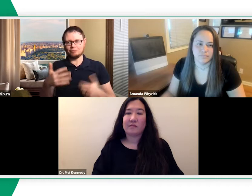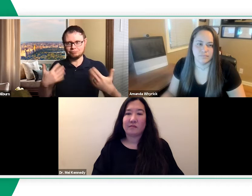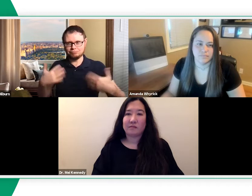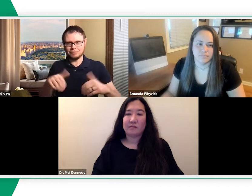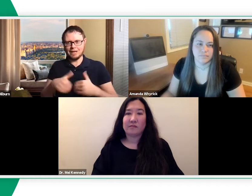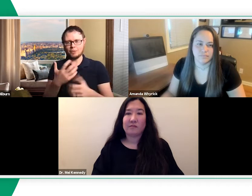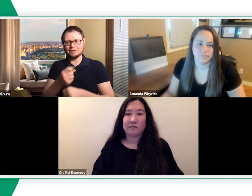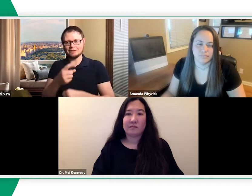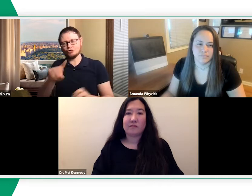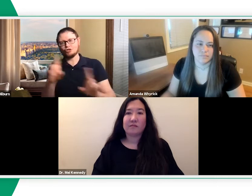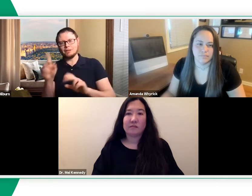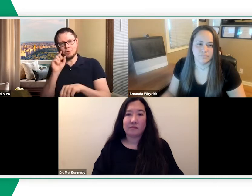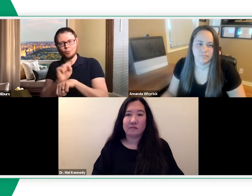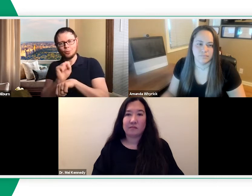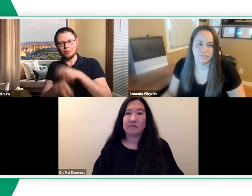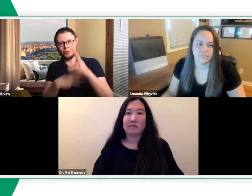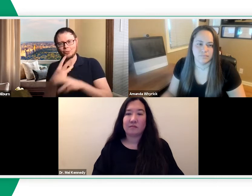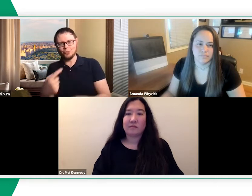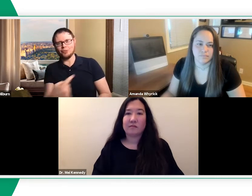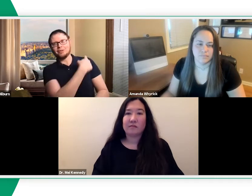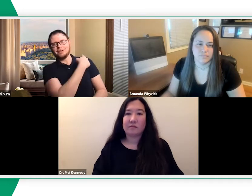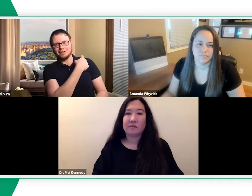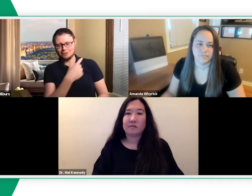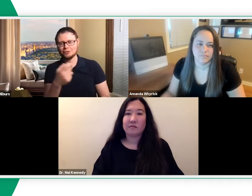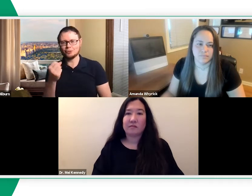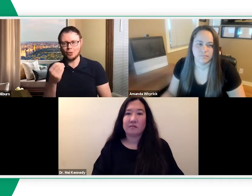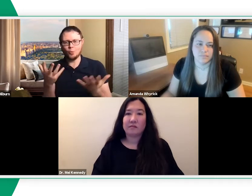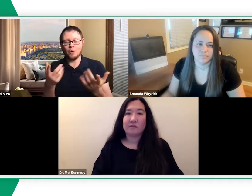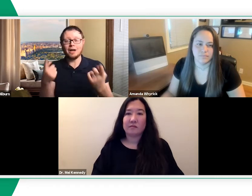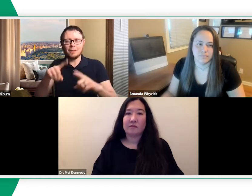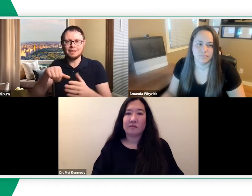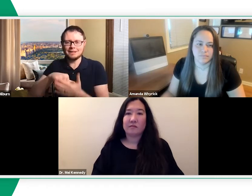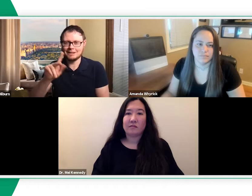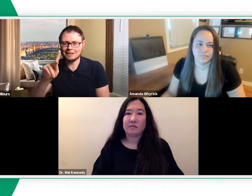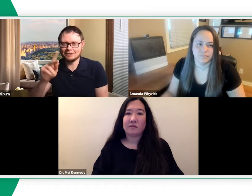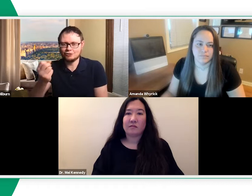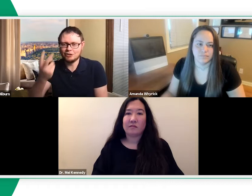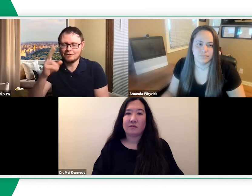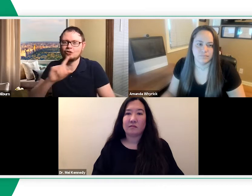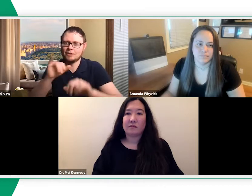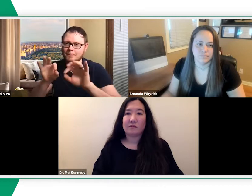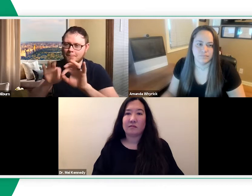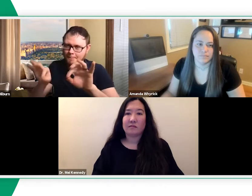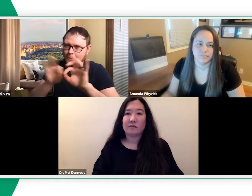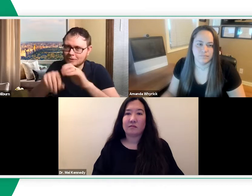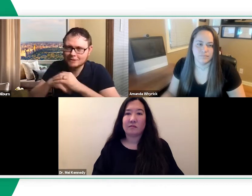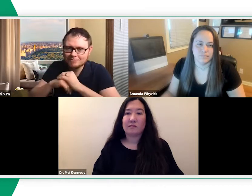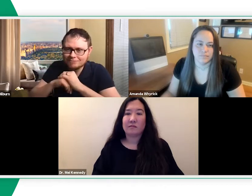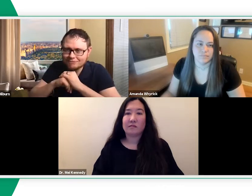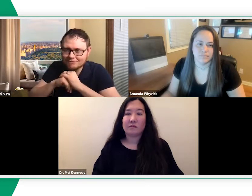And I taught English grammar. It was difficult to try to get them out into the work world.